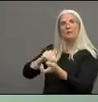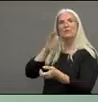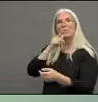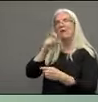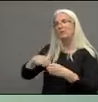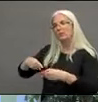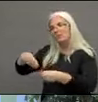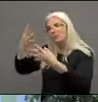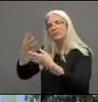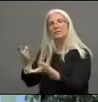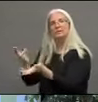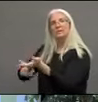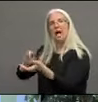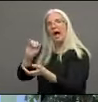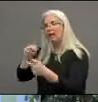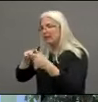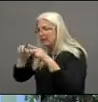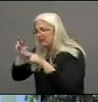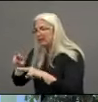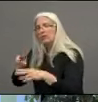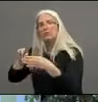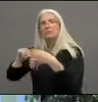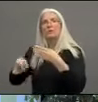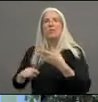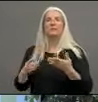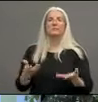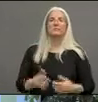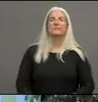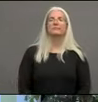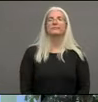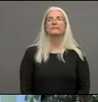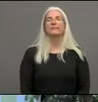And one person wrote: What if I test positive? Of course if you test positive you're